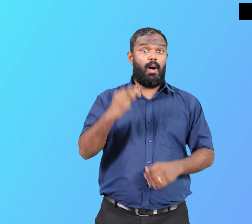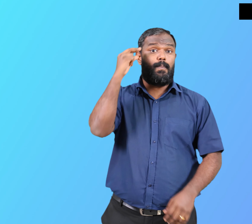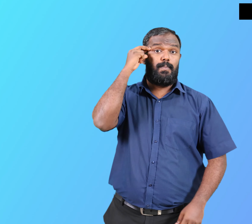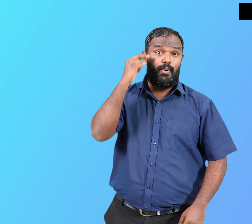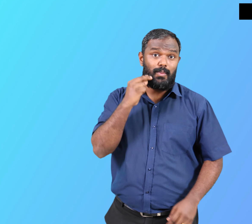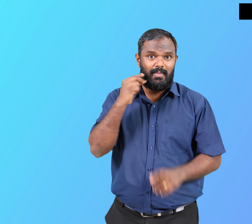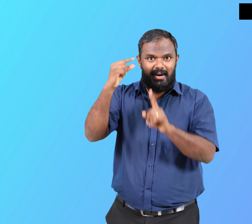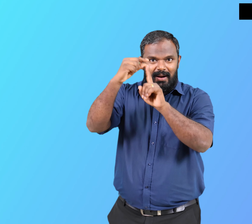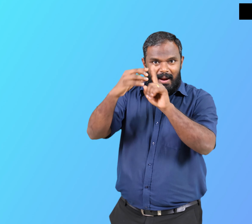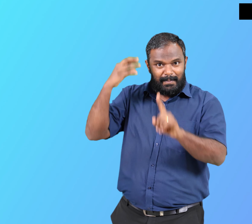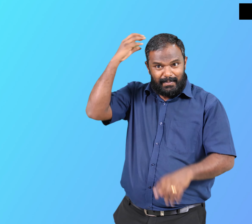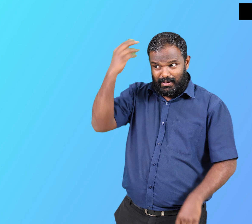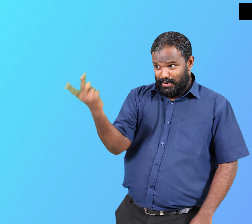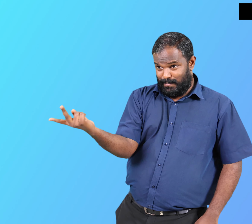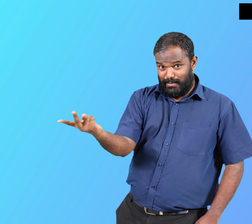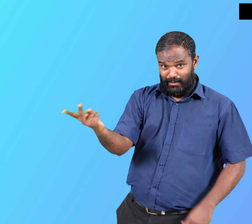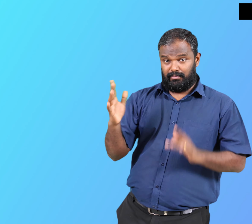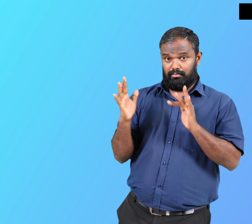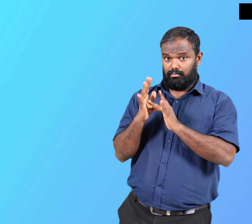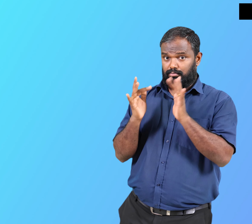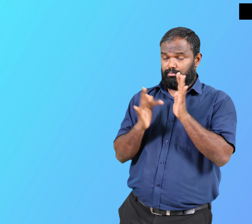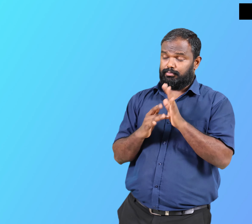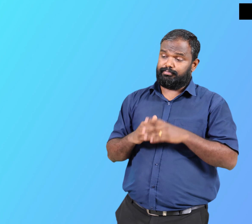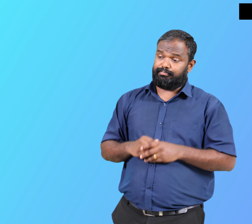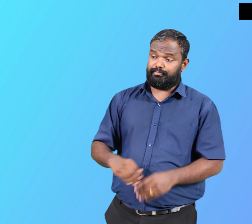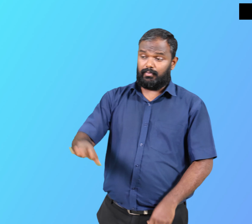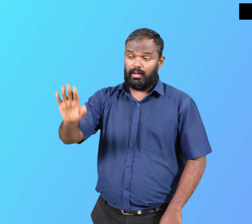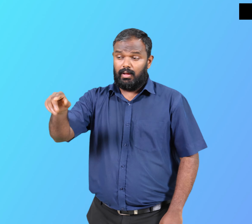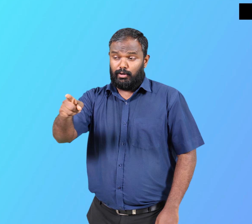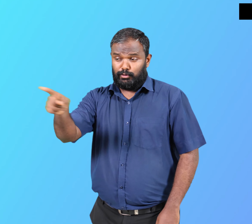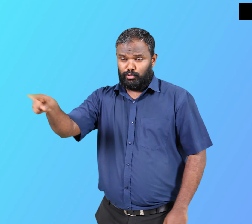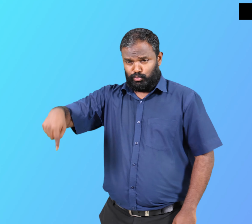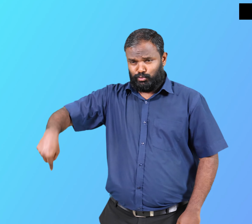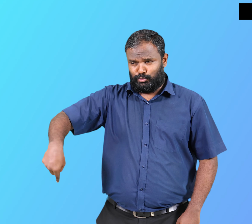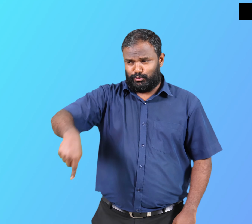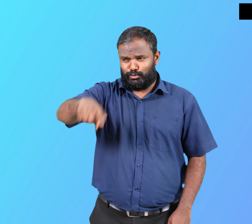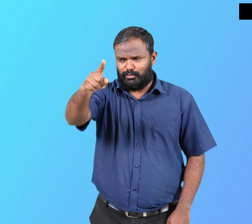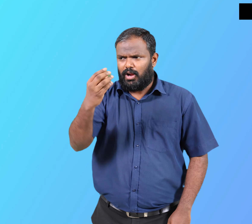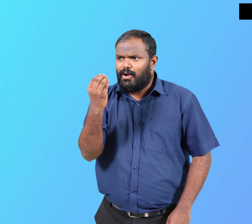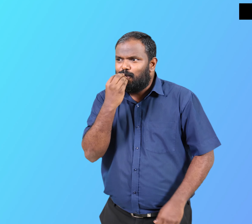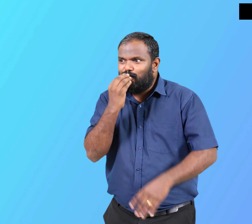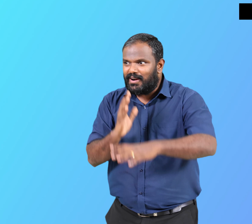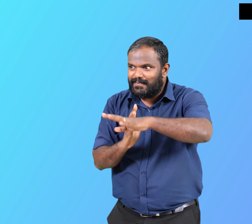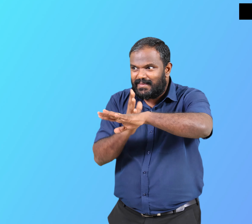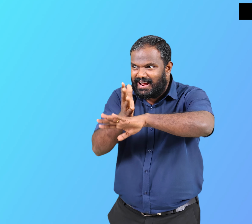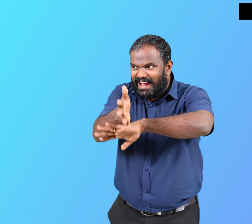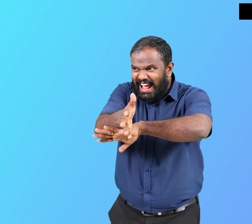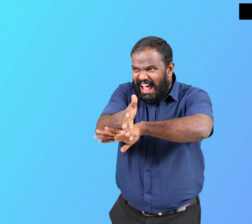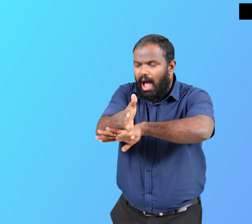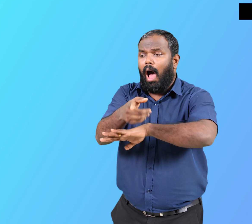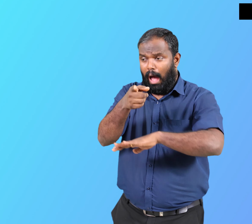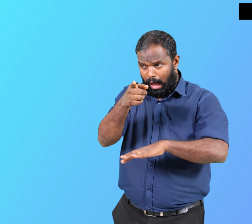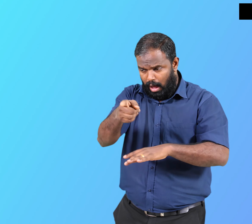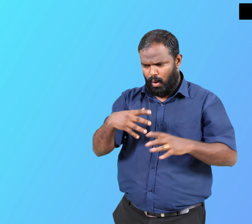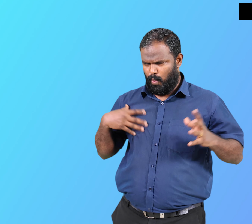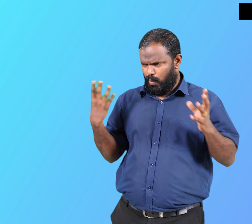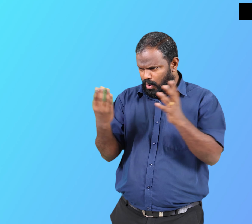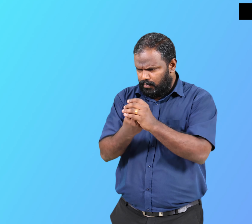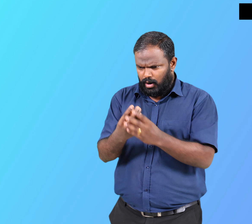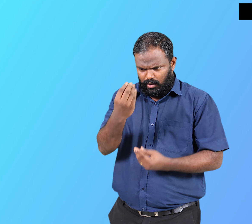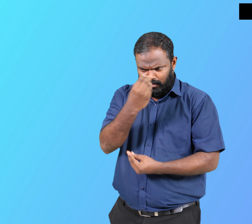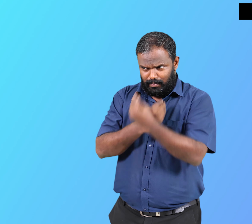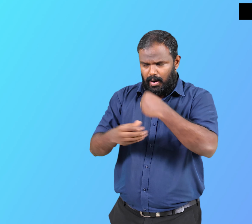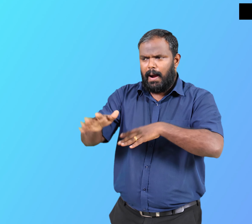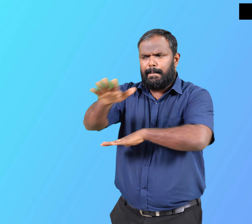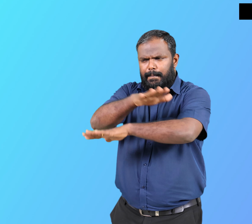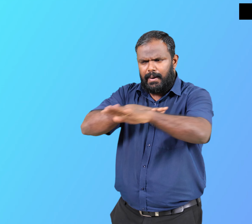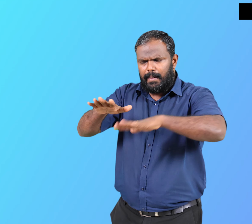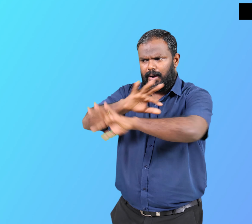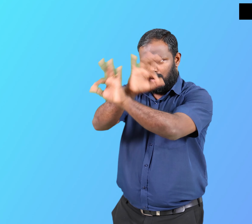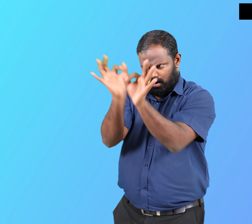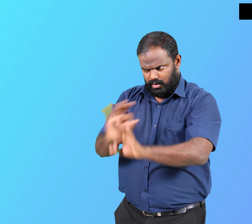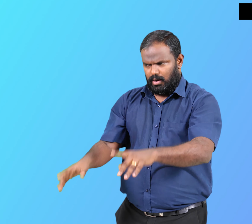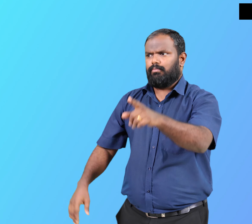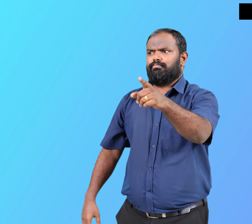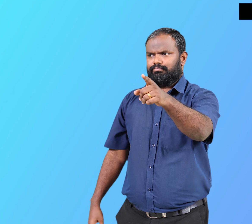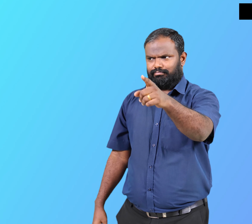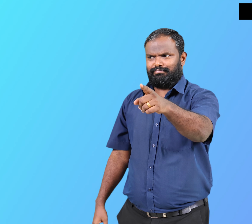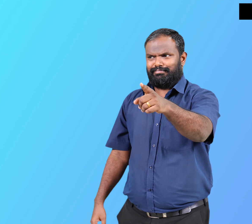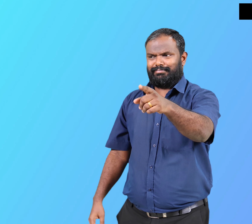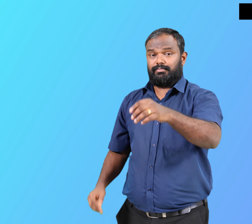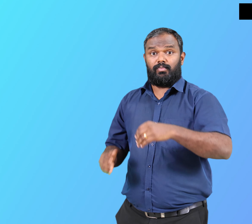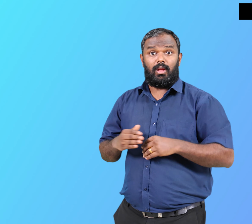Jesus said to Peter and John, “Go and prepare the Passover meal for us to eat.”